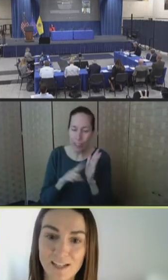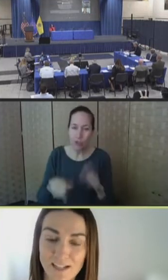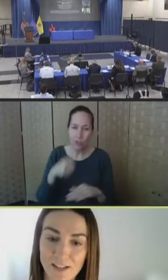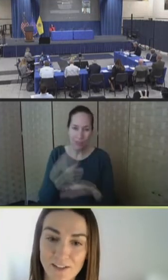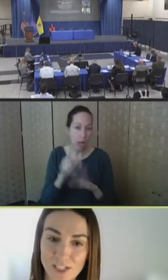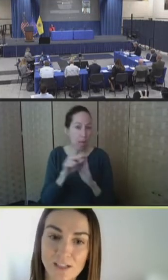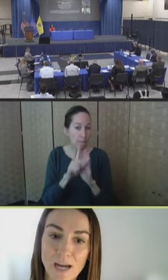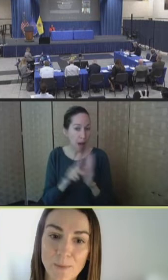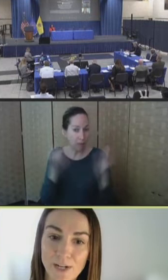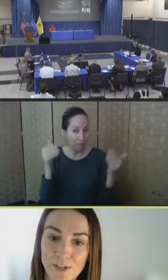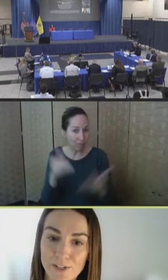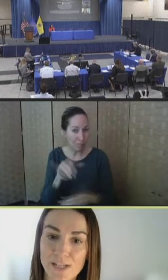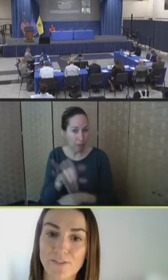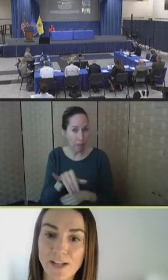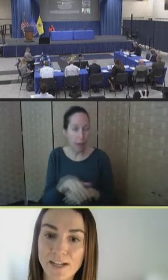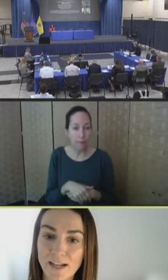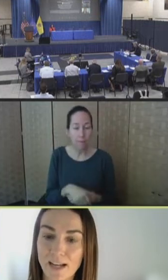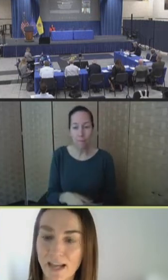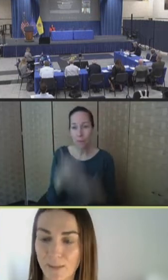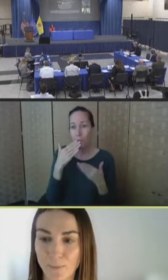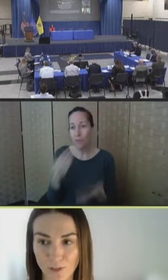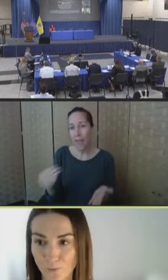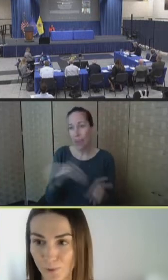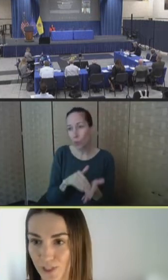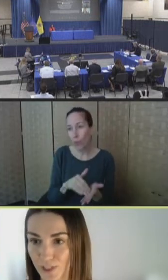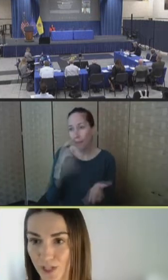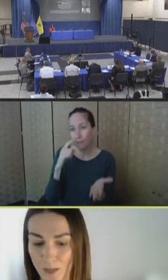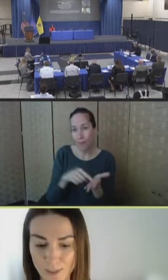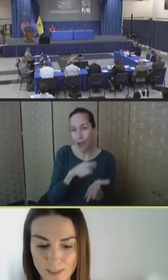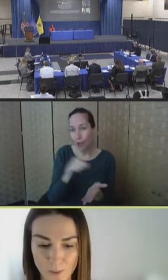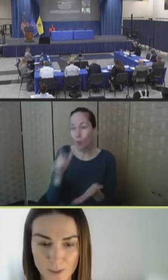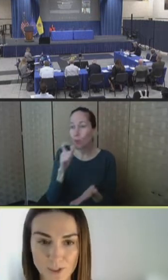acknowledging collaborators and funding. And I'm looking forward to your comments and questions.